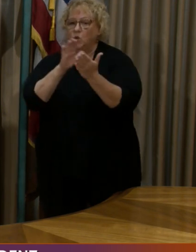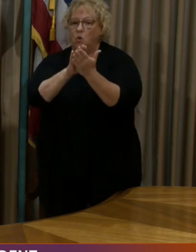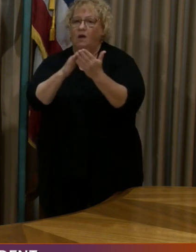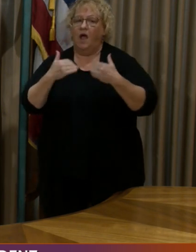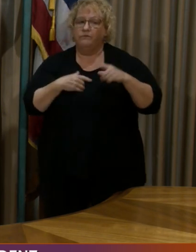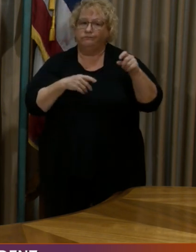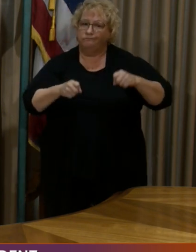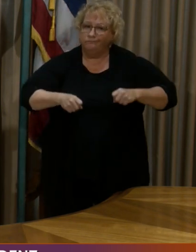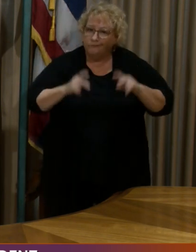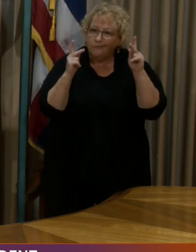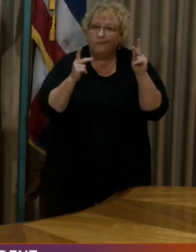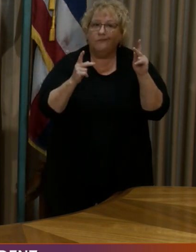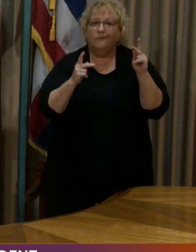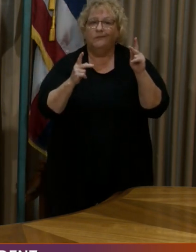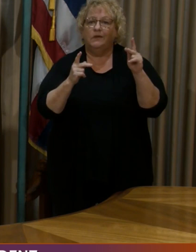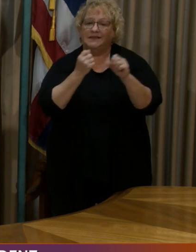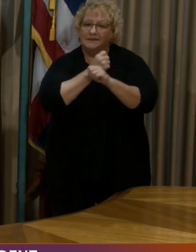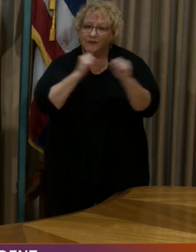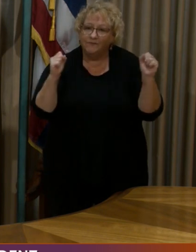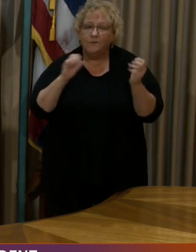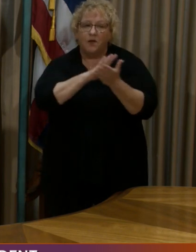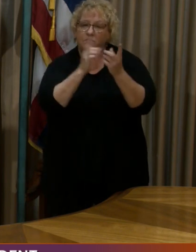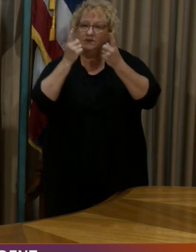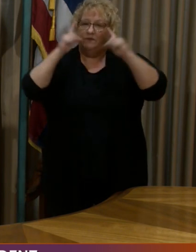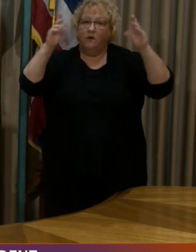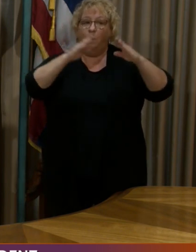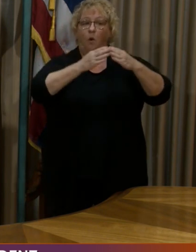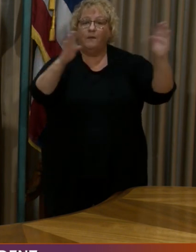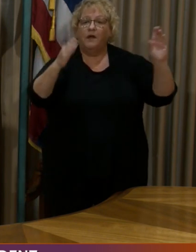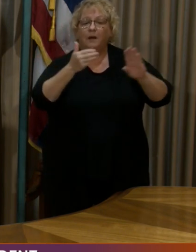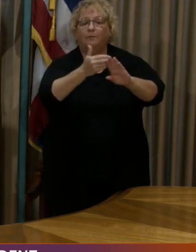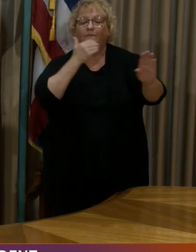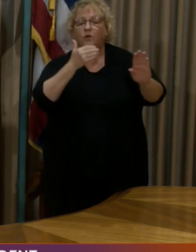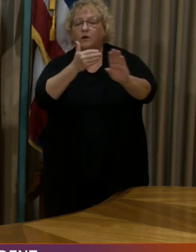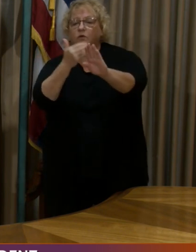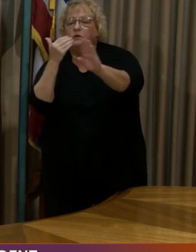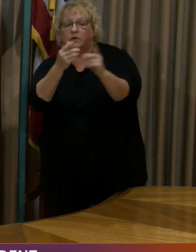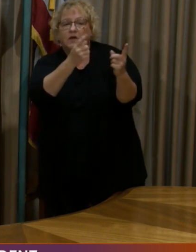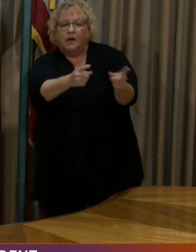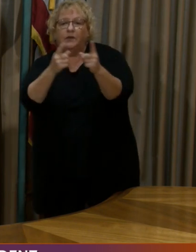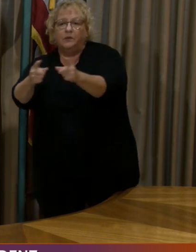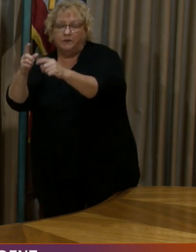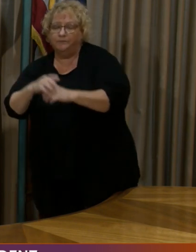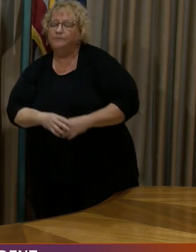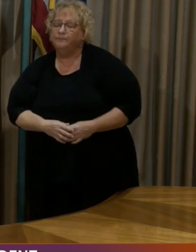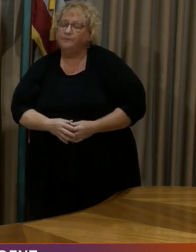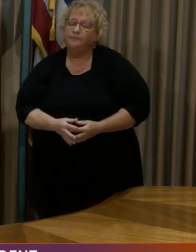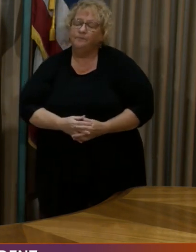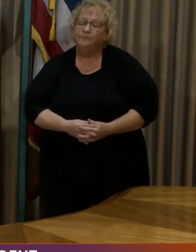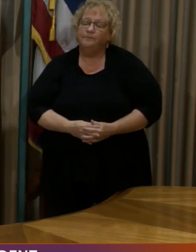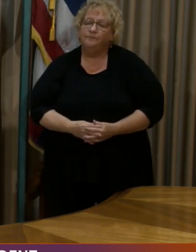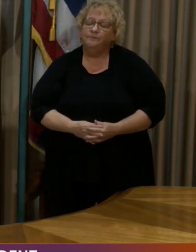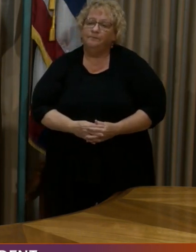WE THINK IT'S VERY IMPORTANT. TO HAVE SCHOOLS HAVE THE OPPORTUNITY FOR SAFE AND SUCCESSFUL REOPENING AHEAD OF